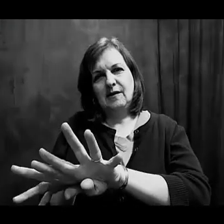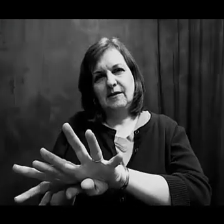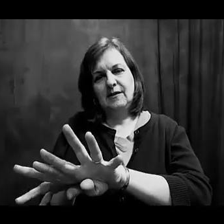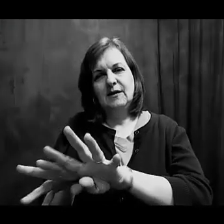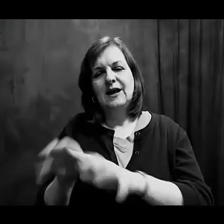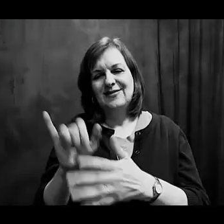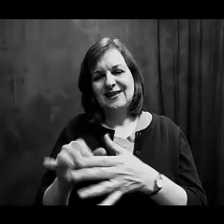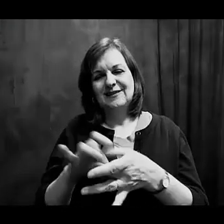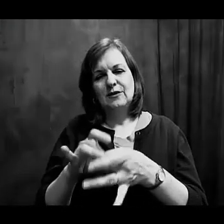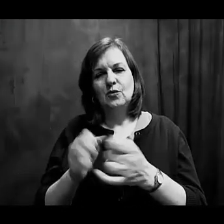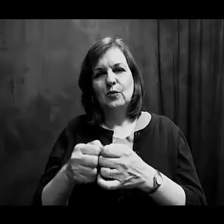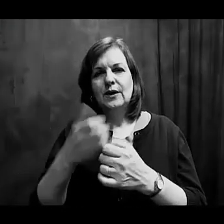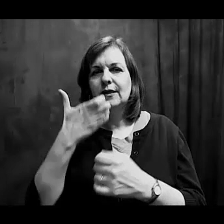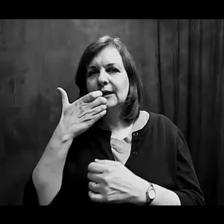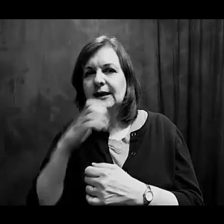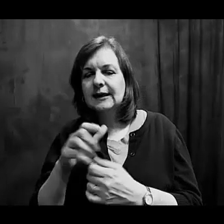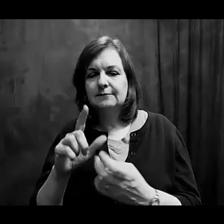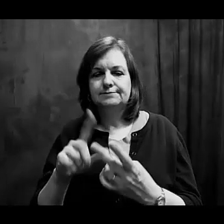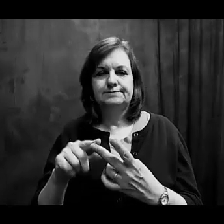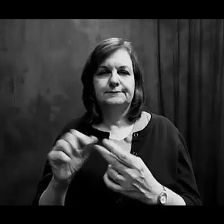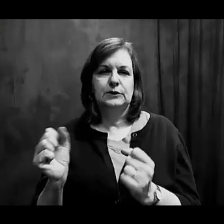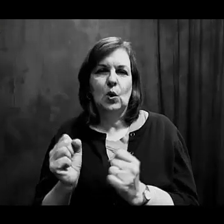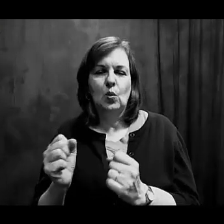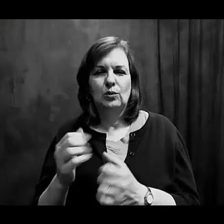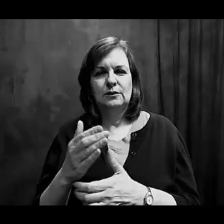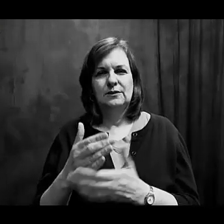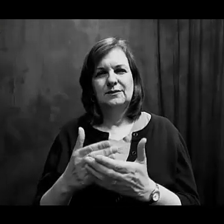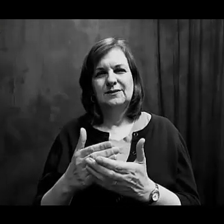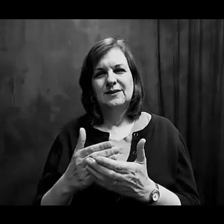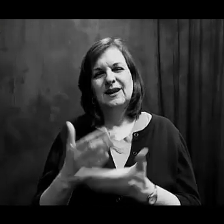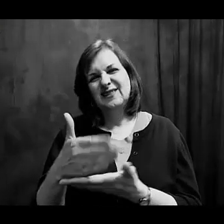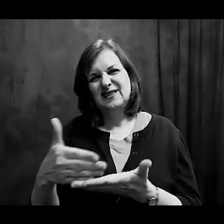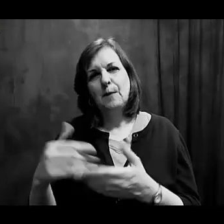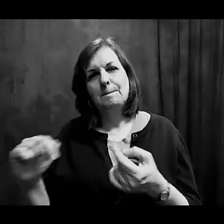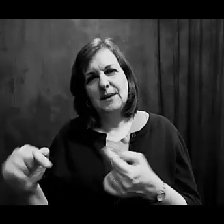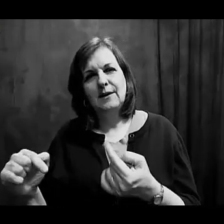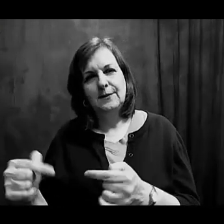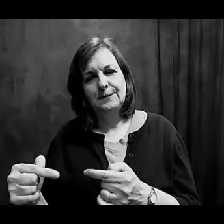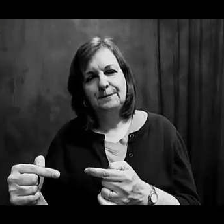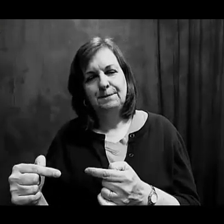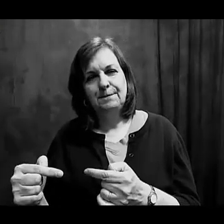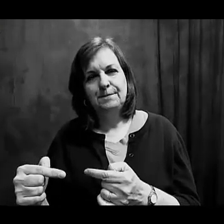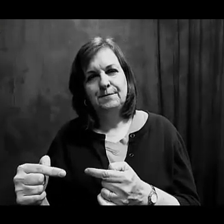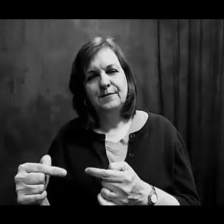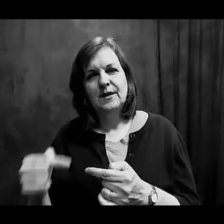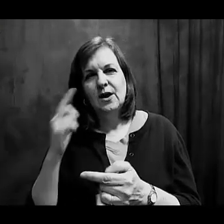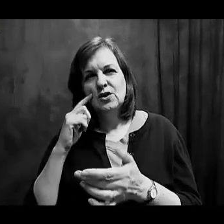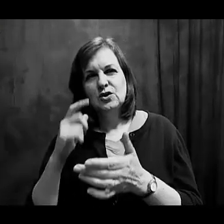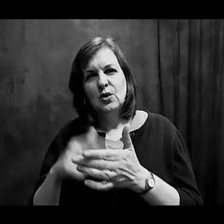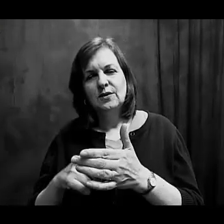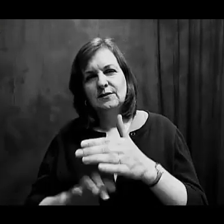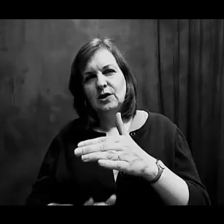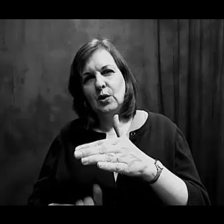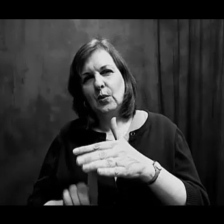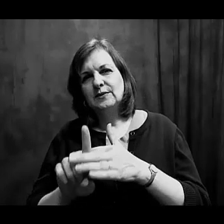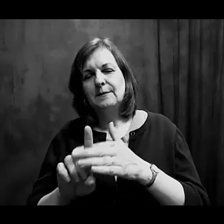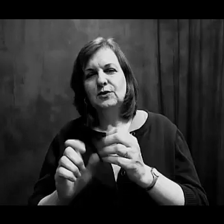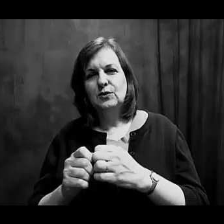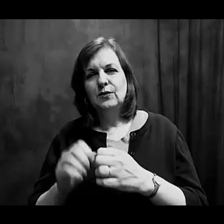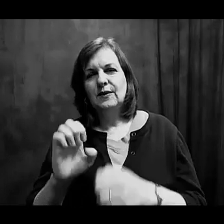heat and cold and some pain and you see that they extend into the epidermal layer here